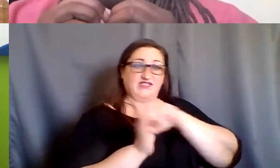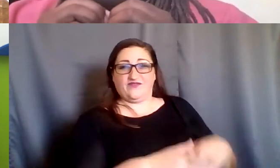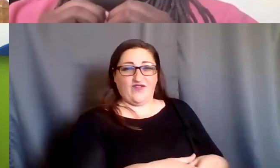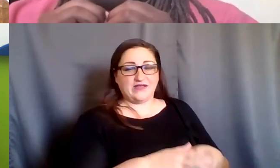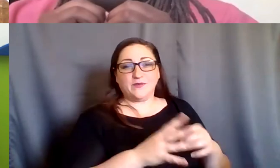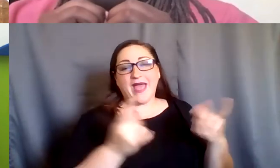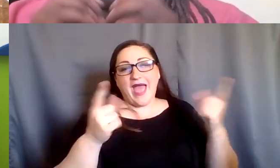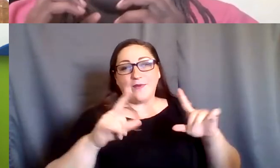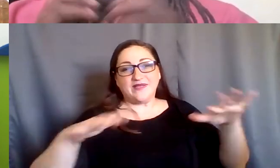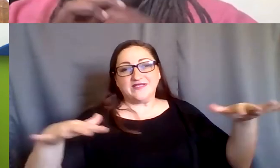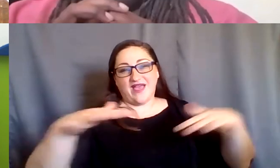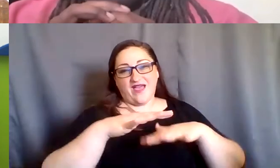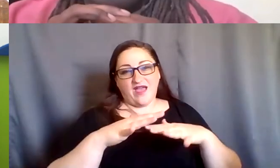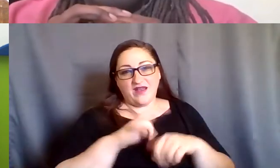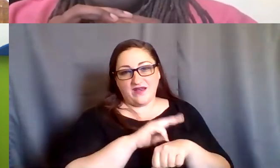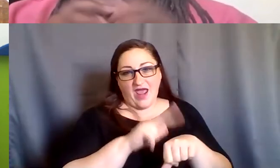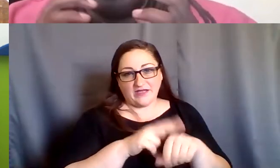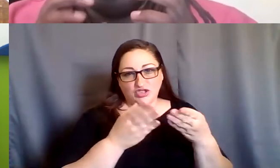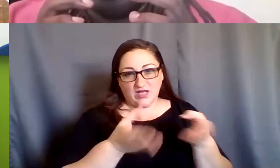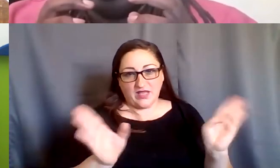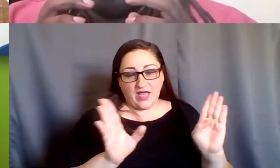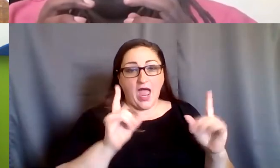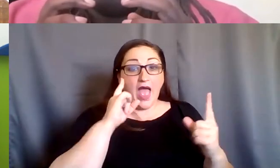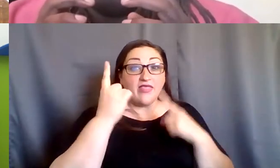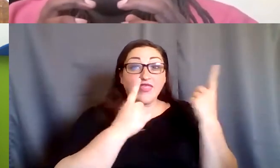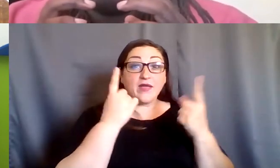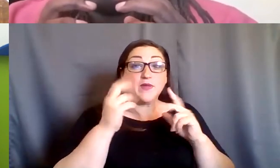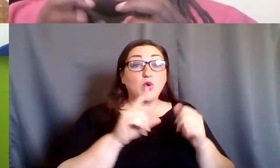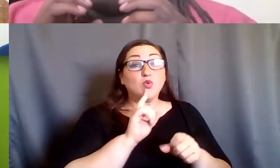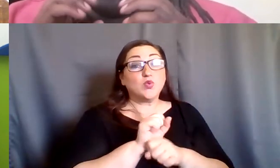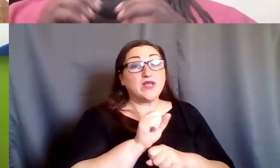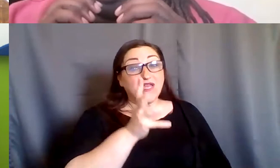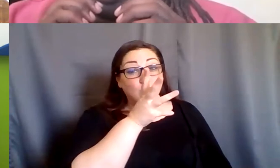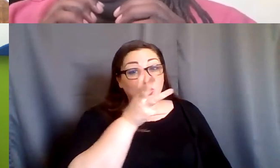To answer your question, I think people in rural areas with disabilities have the hardest time voting